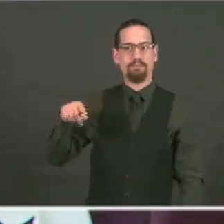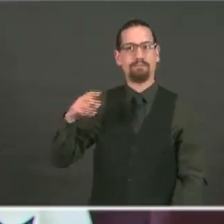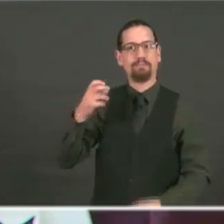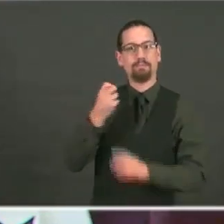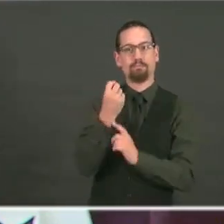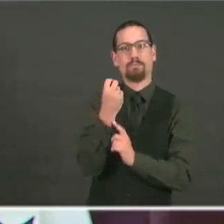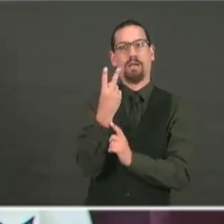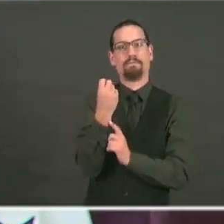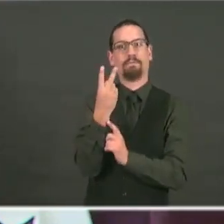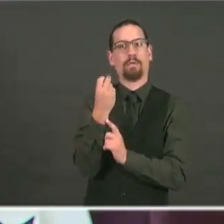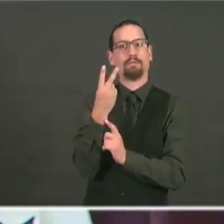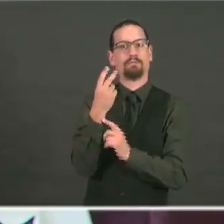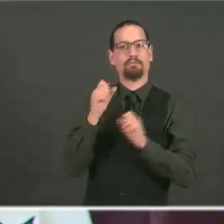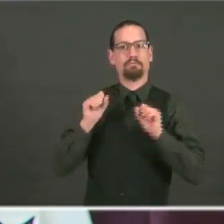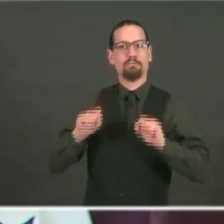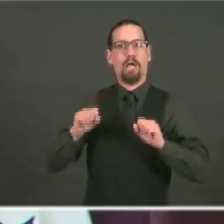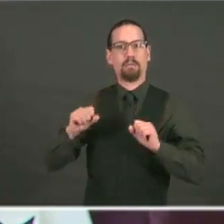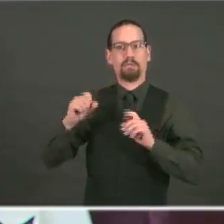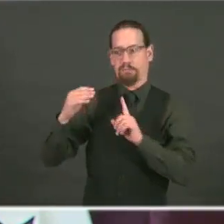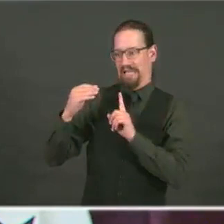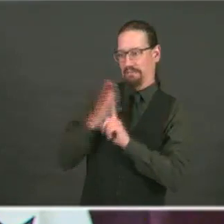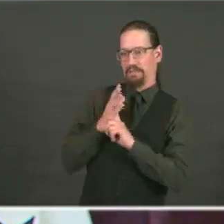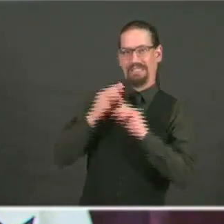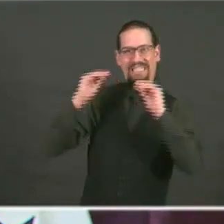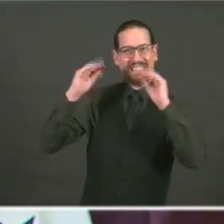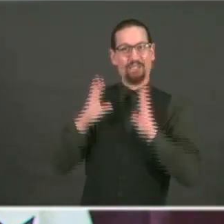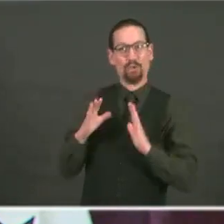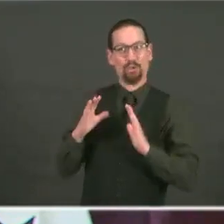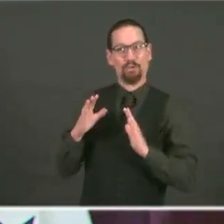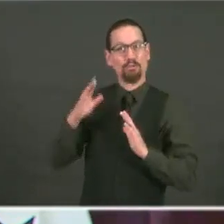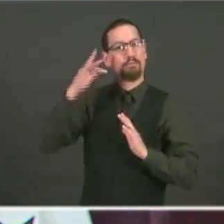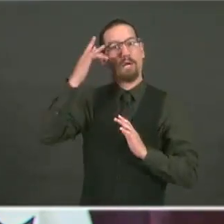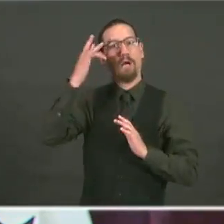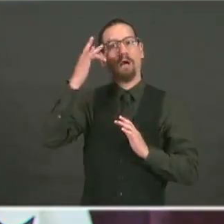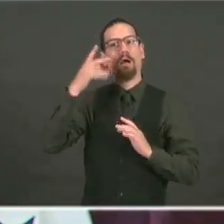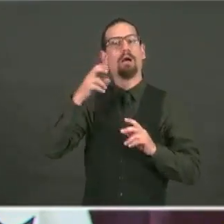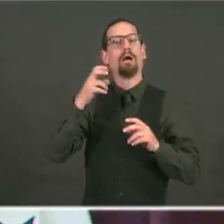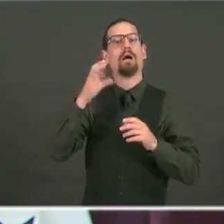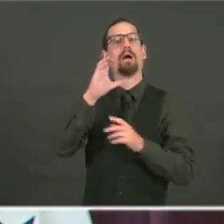PROVIDENCE WHERE MORE THAN ONE DOZEN TEACHERS WHO CLAIM TO BE CLOSE CONTACTS OF POSITIVE CASES